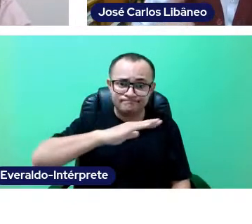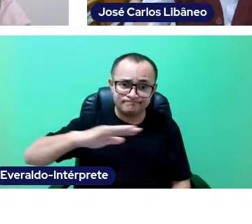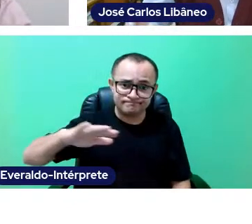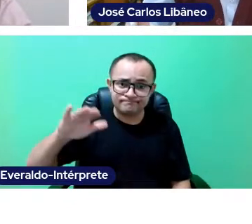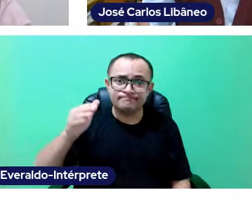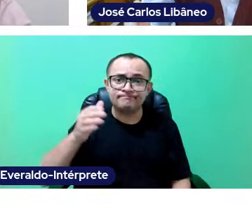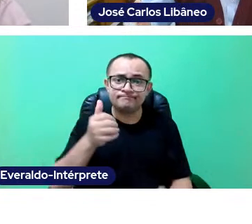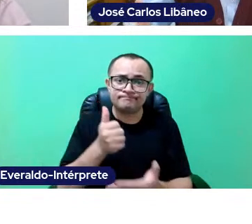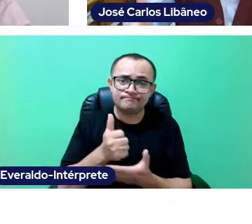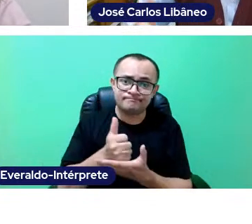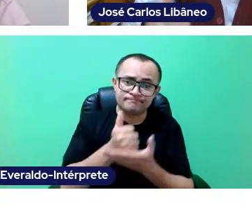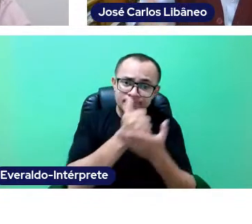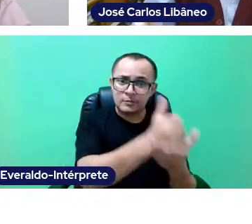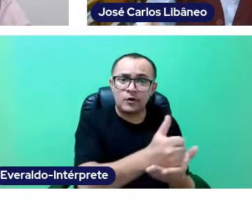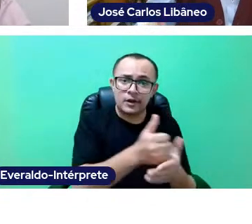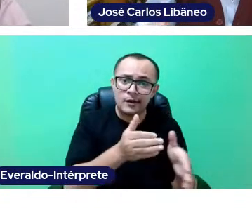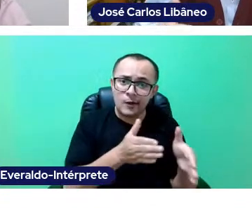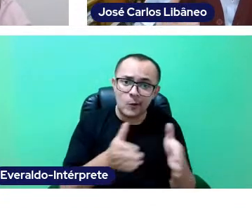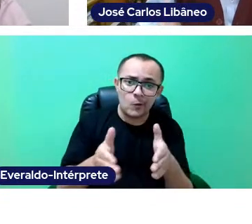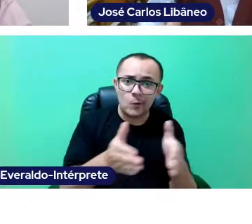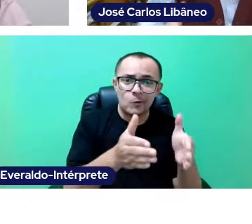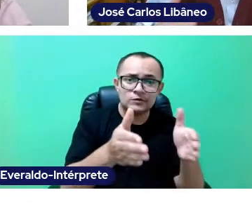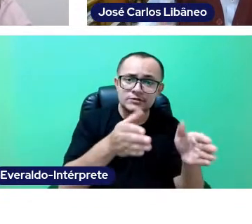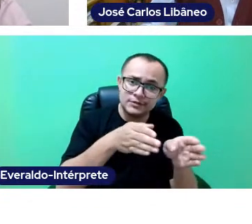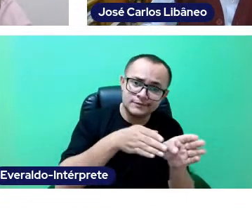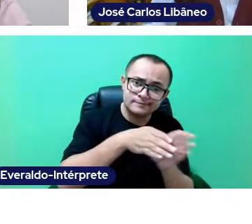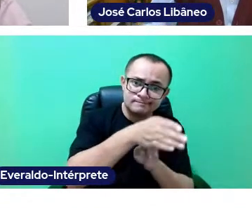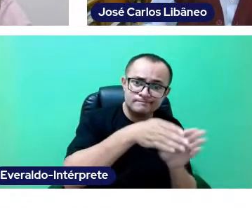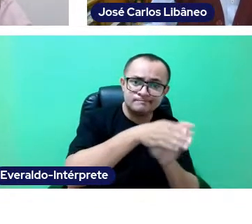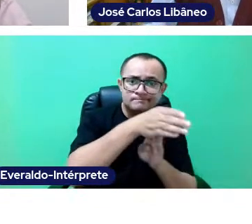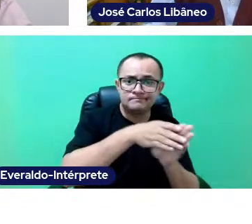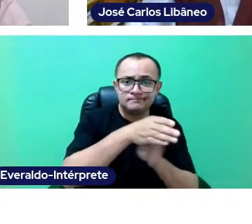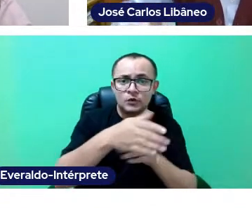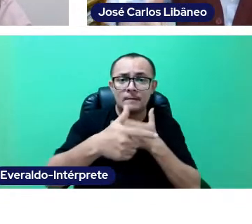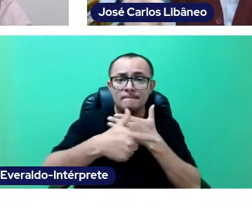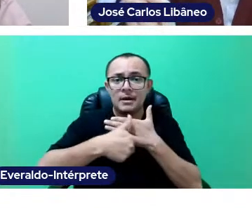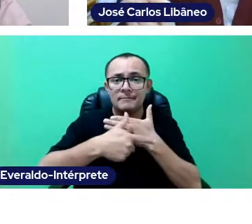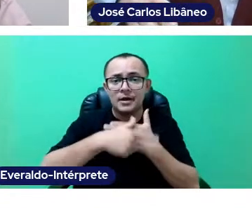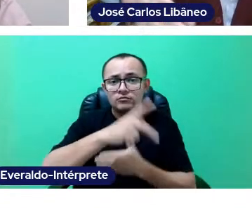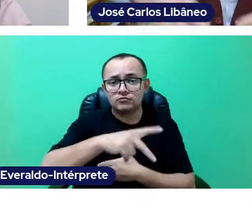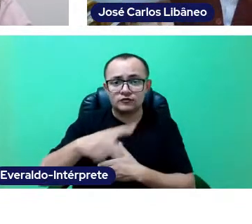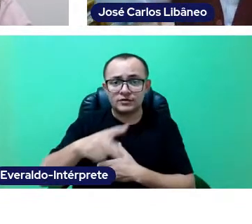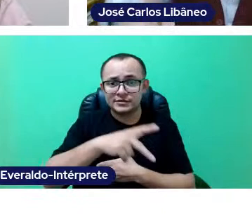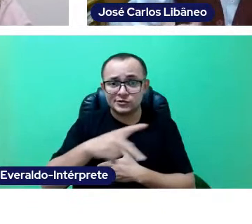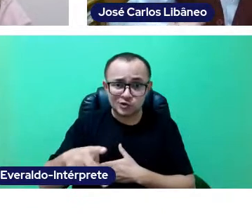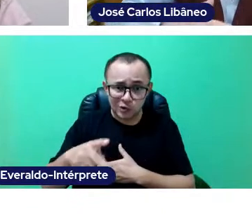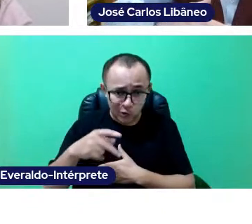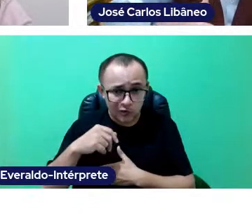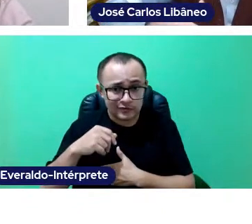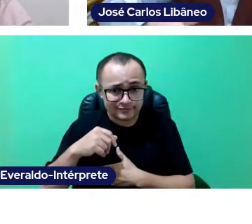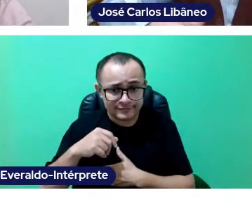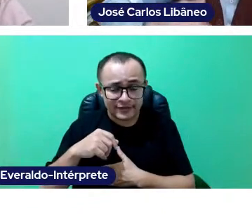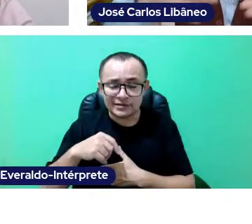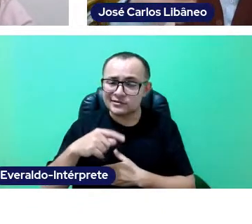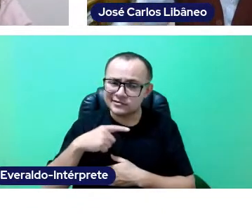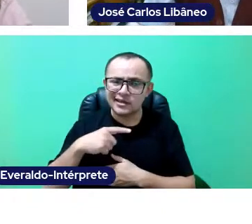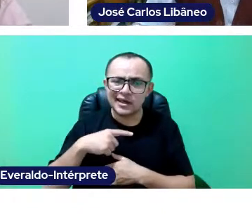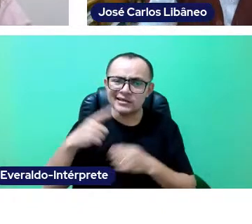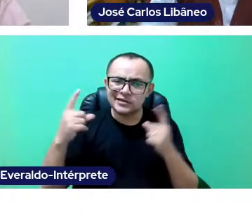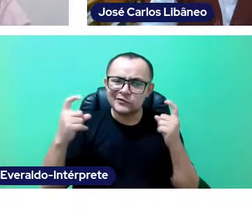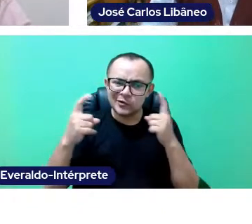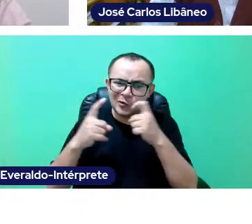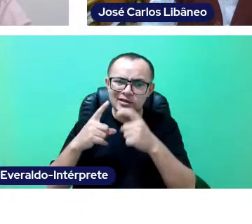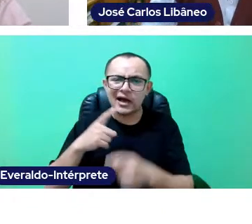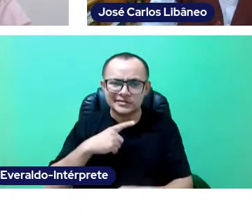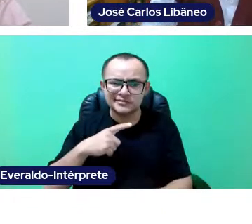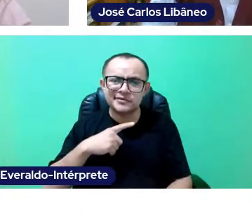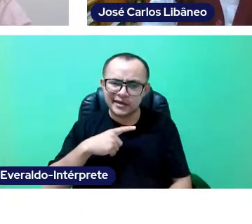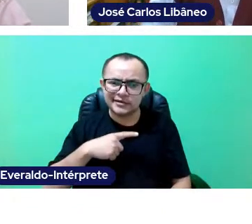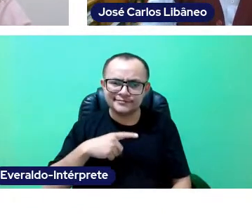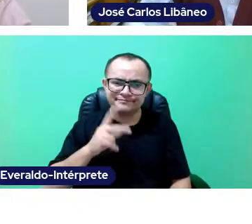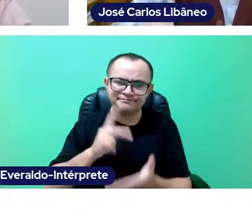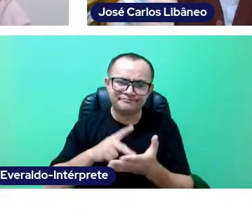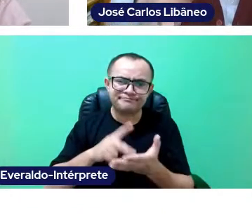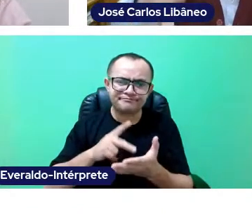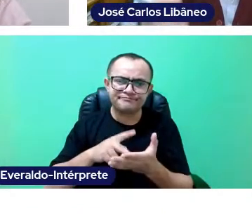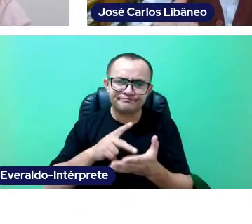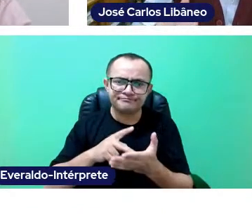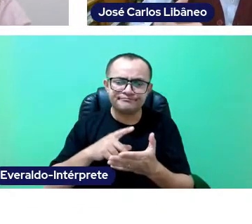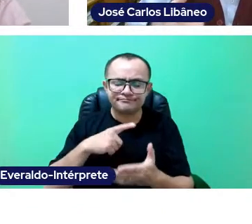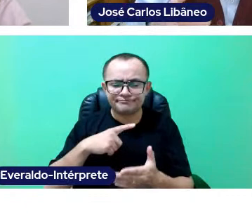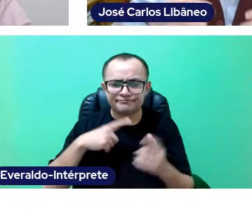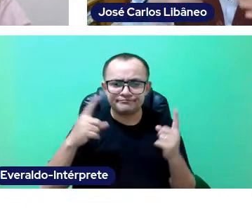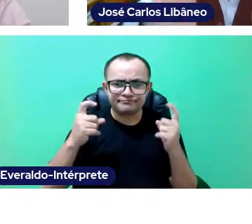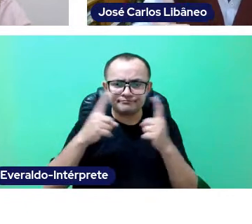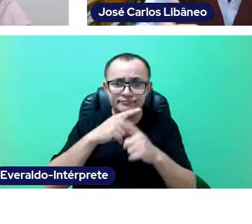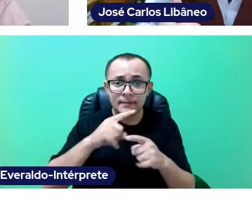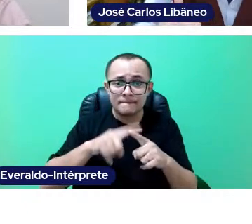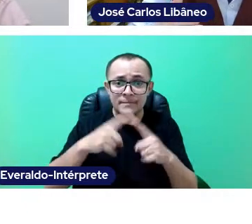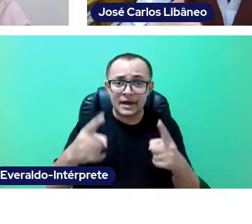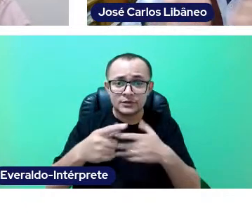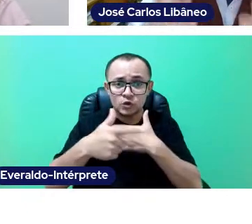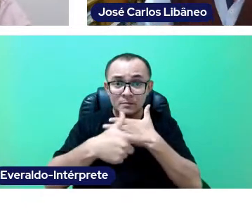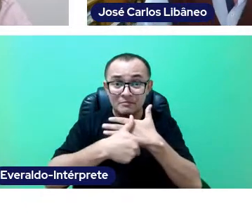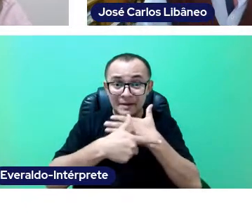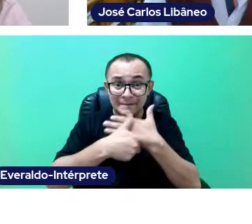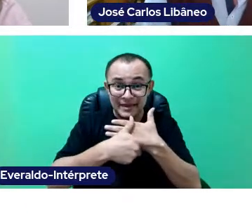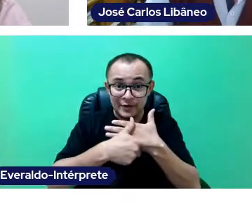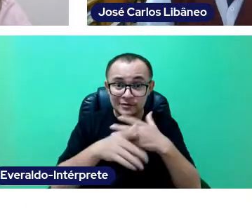So, our role as educators, even with hardships and obstacles, is related to knowledge.